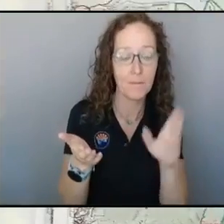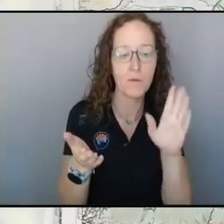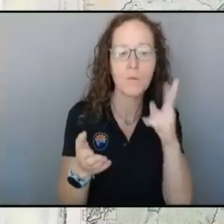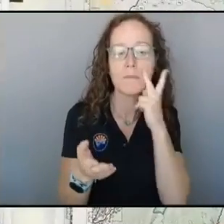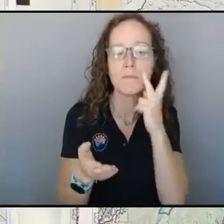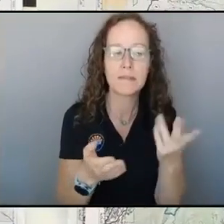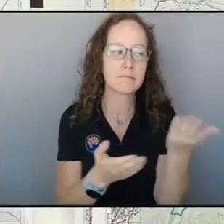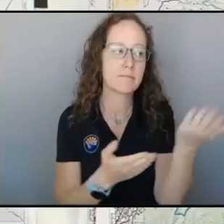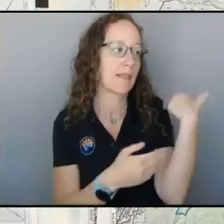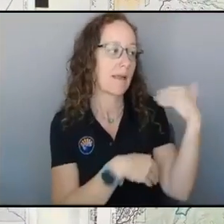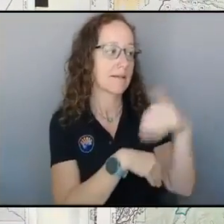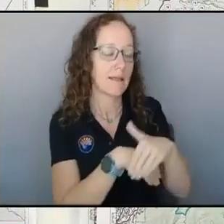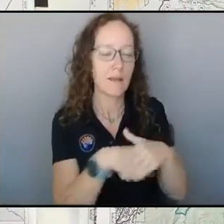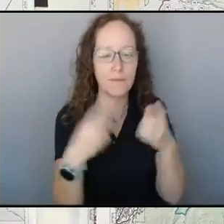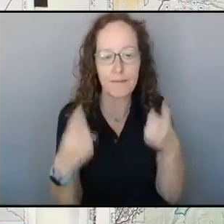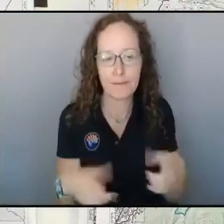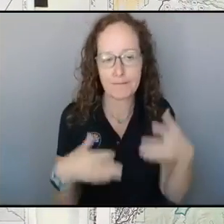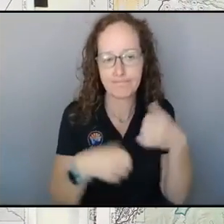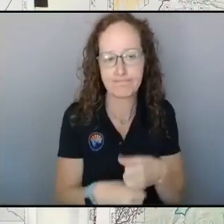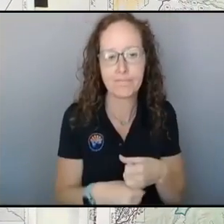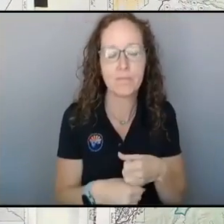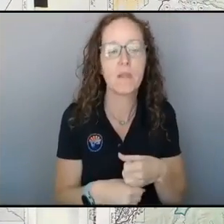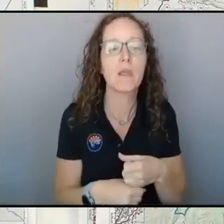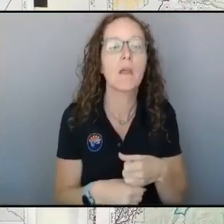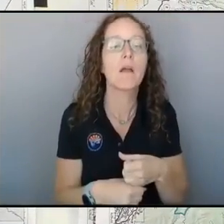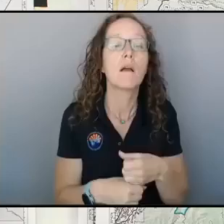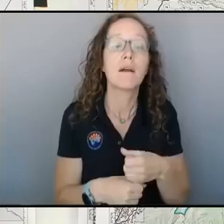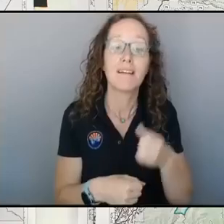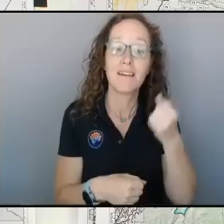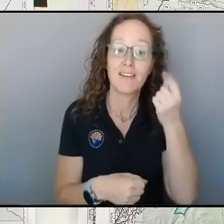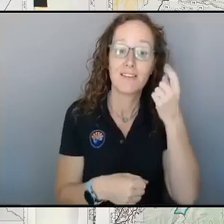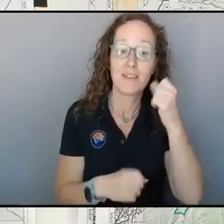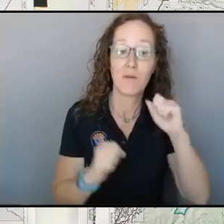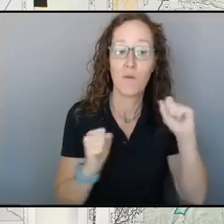descended into the northeastern plains and it surged southward